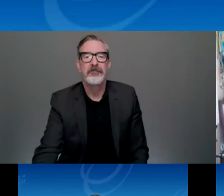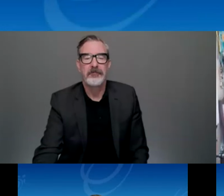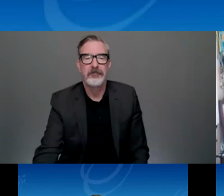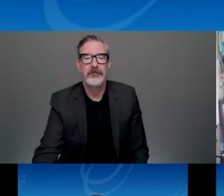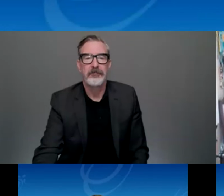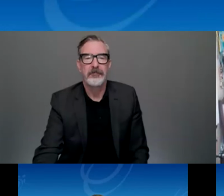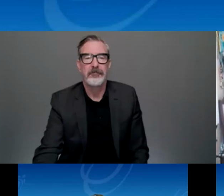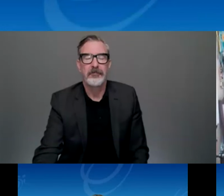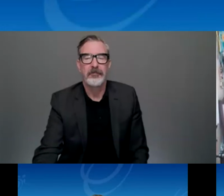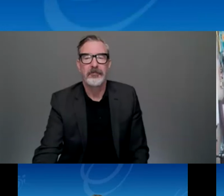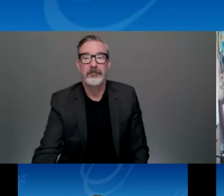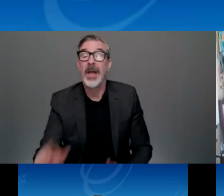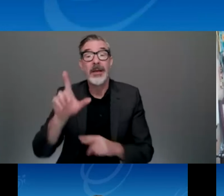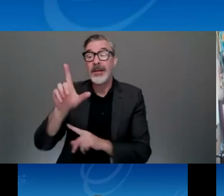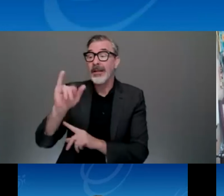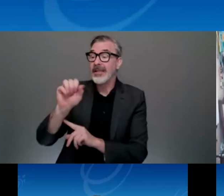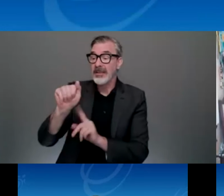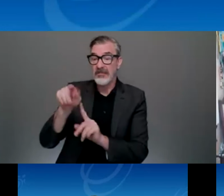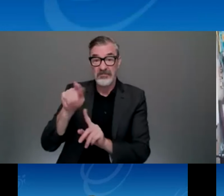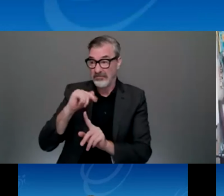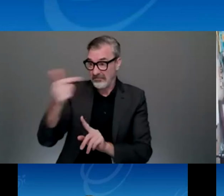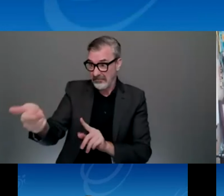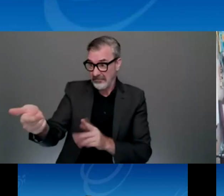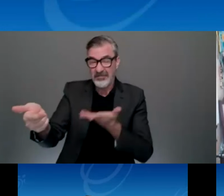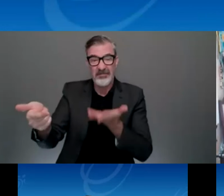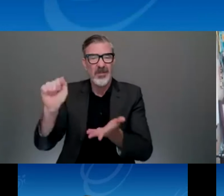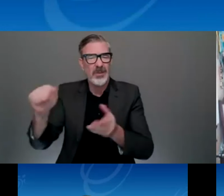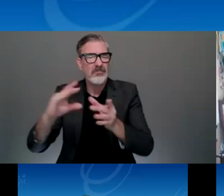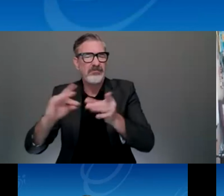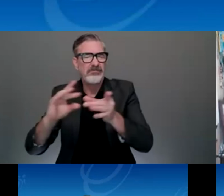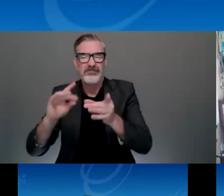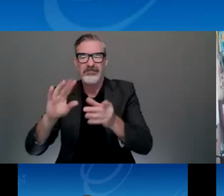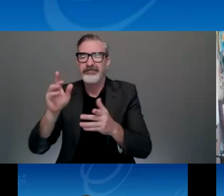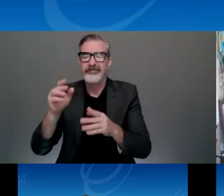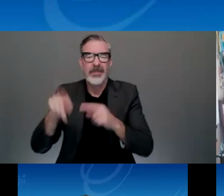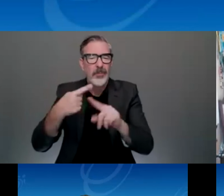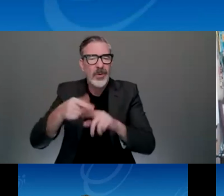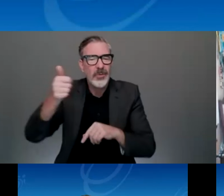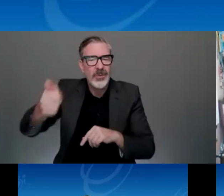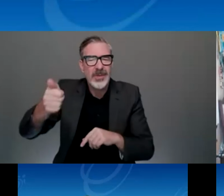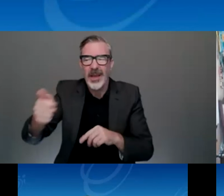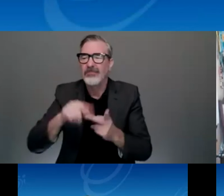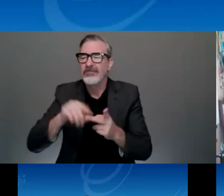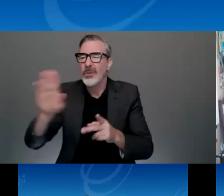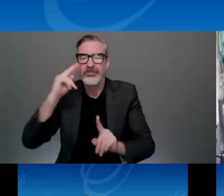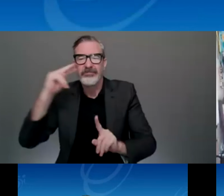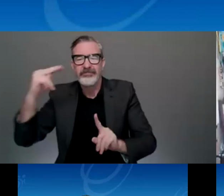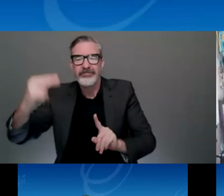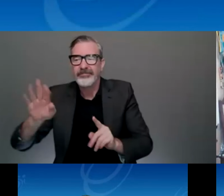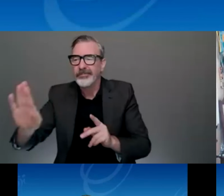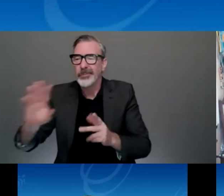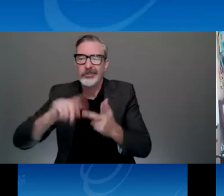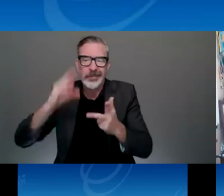Please tell us a little bit about yourself and the perspective you're bringing to our conversation today. Great. Thanks, Chloe.